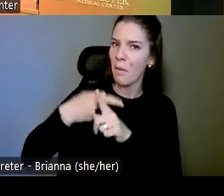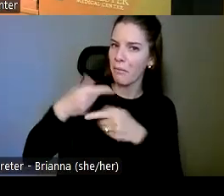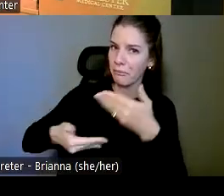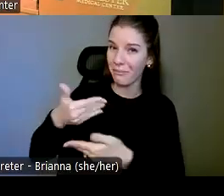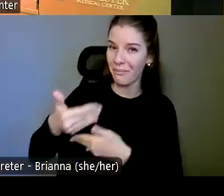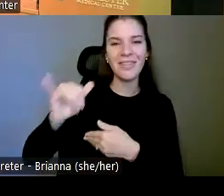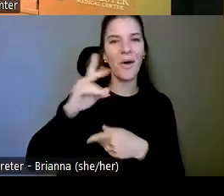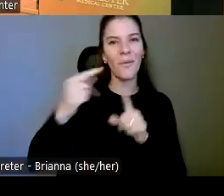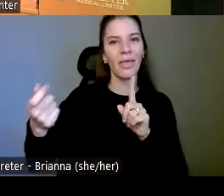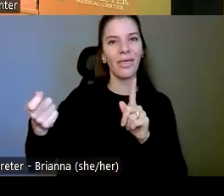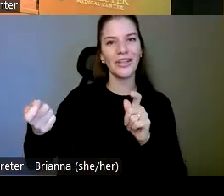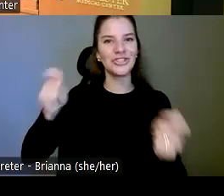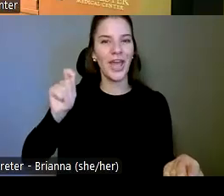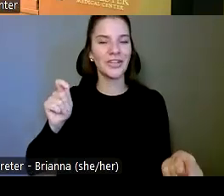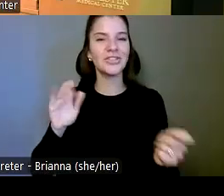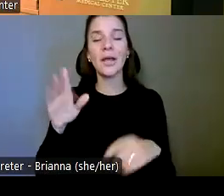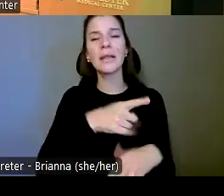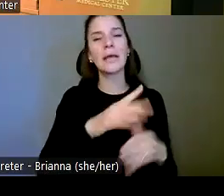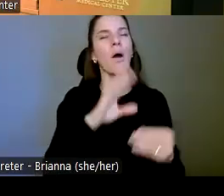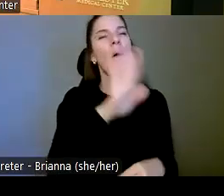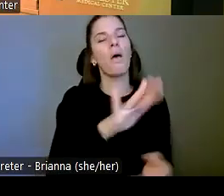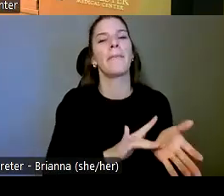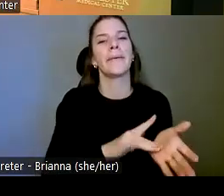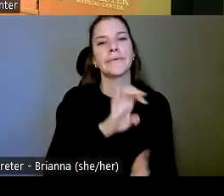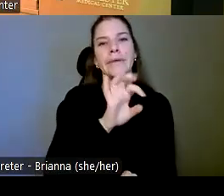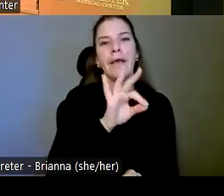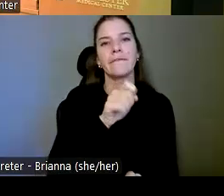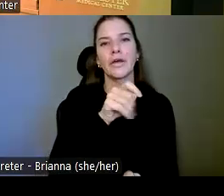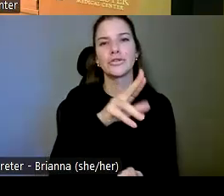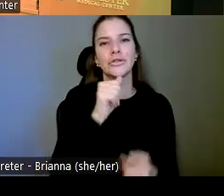hey, the effecture is not working. I want to switch to this because this is it's a just